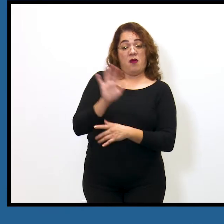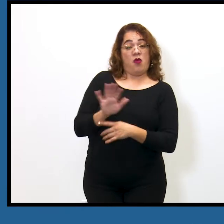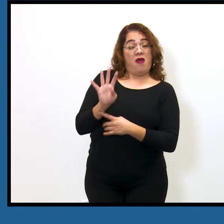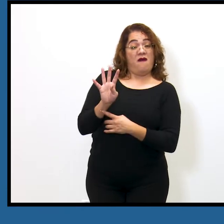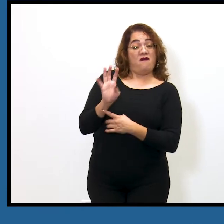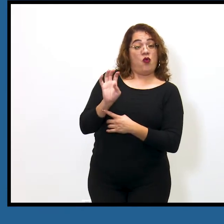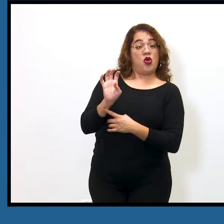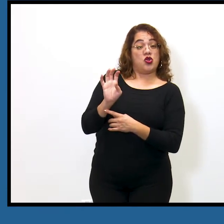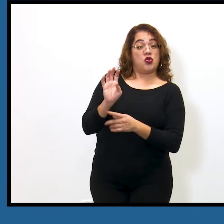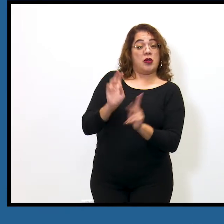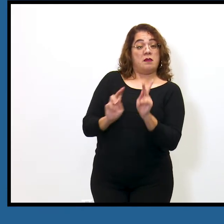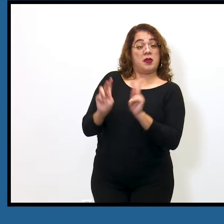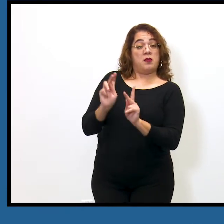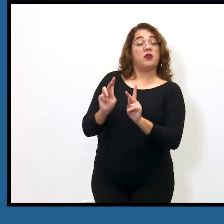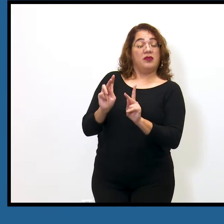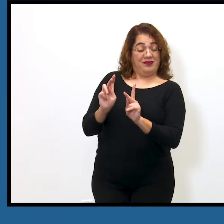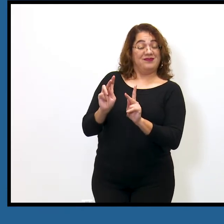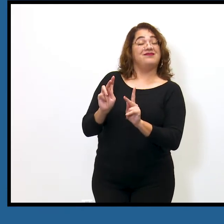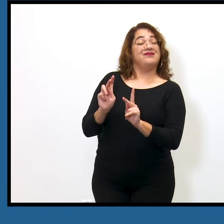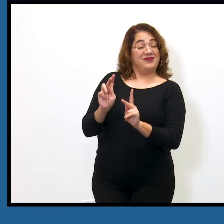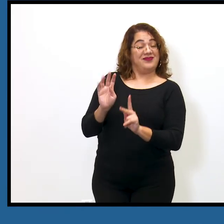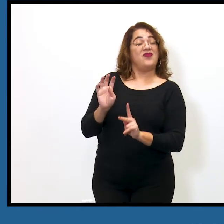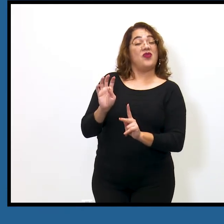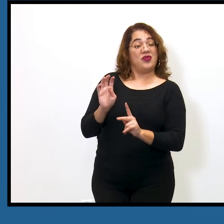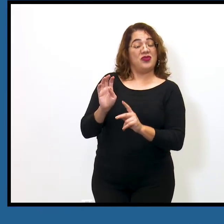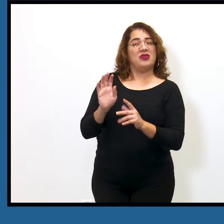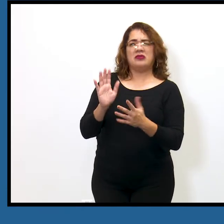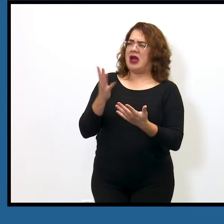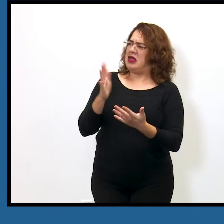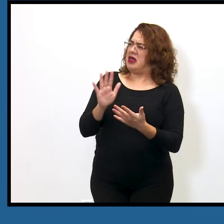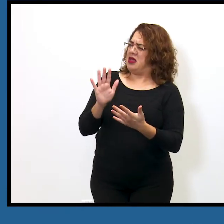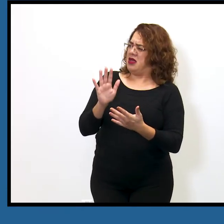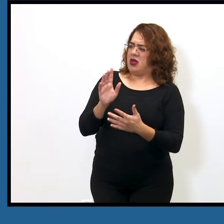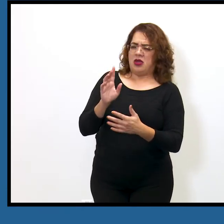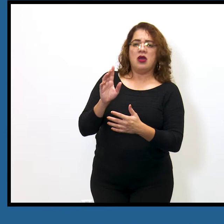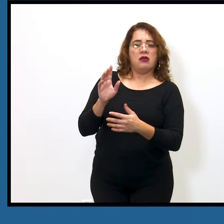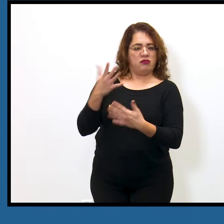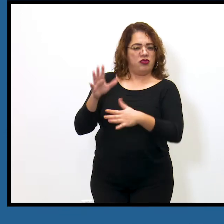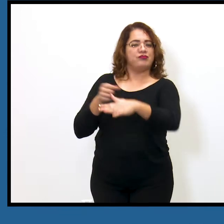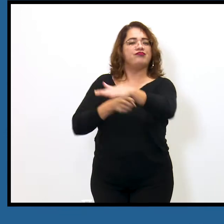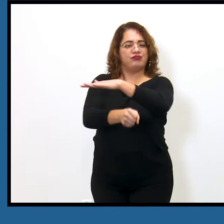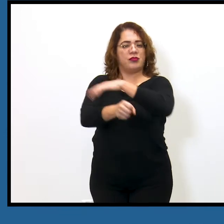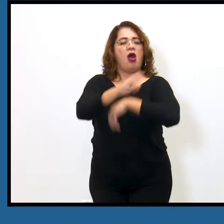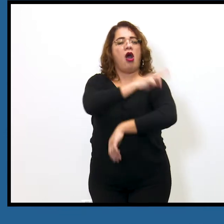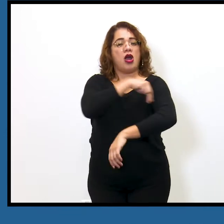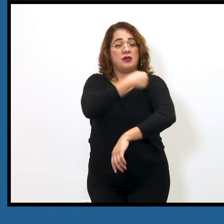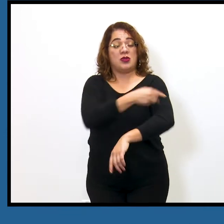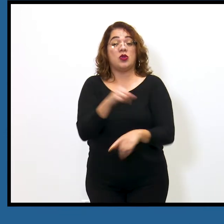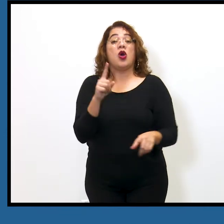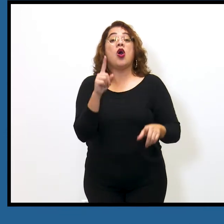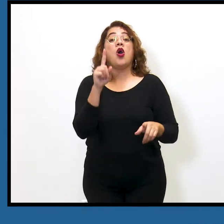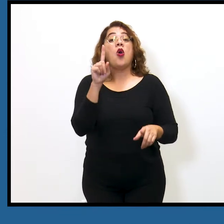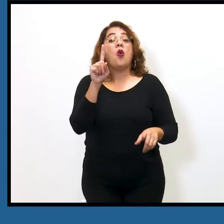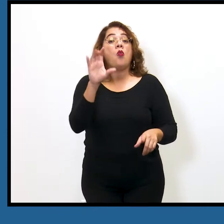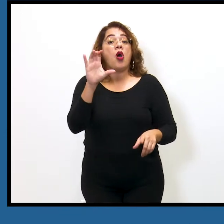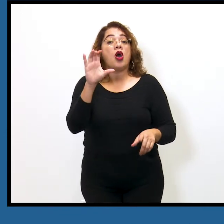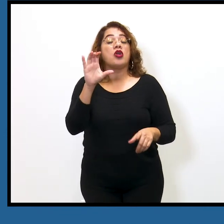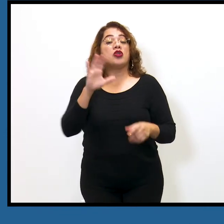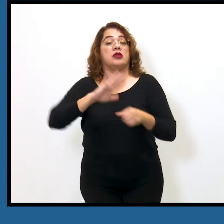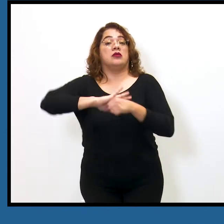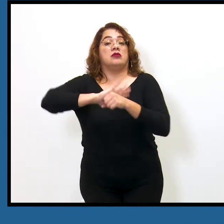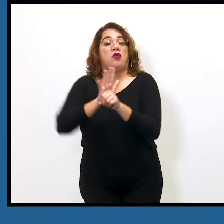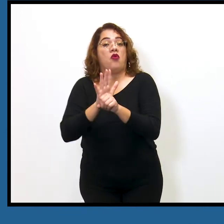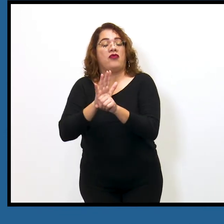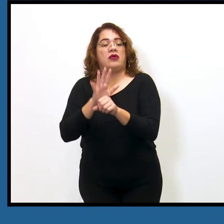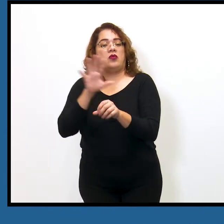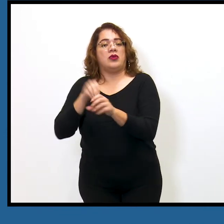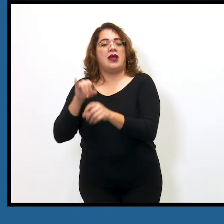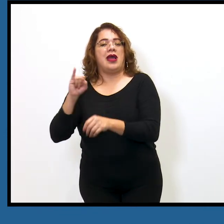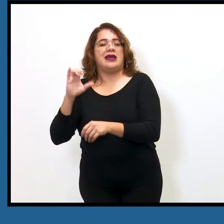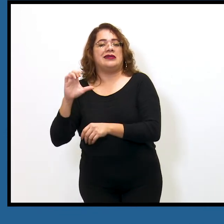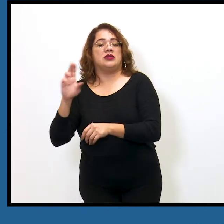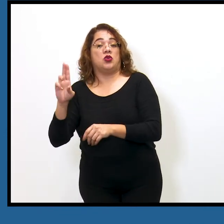who are hospitalized. Over 4 over 100 of those are COVID patients in the ICU and another 300 in